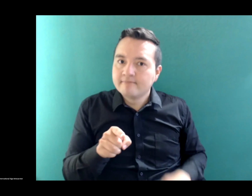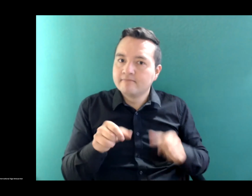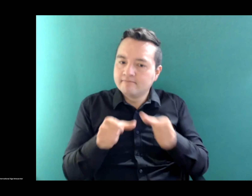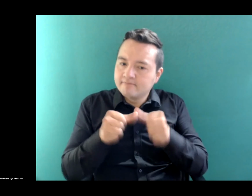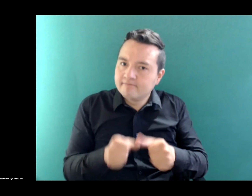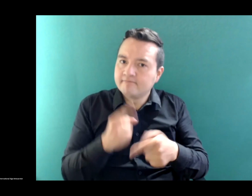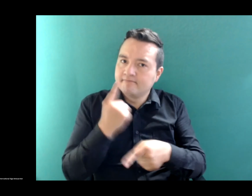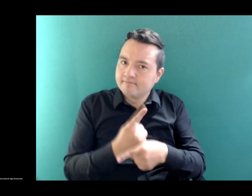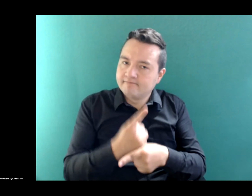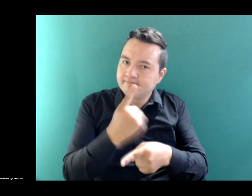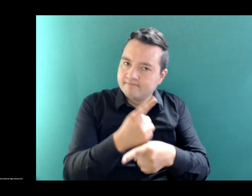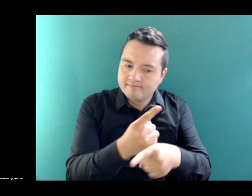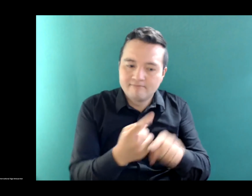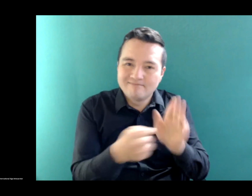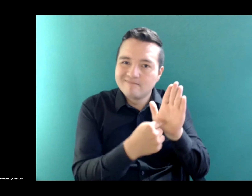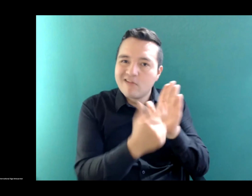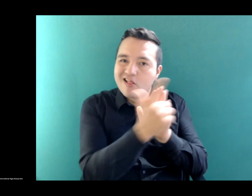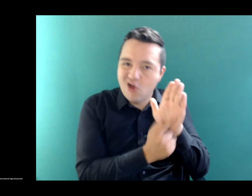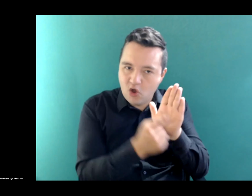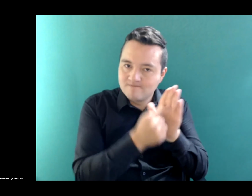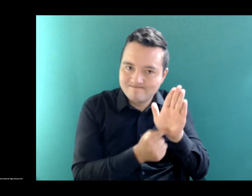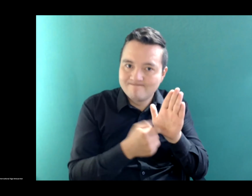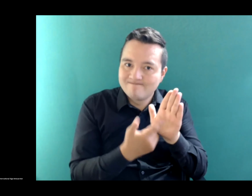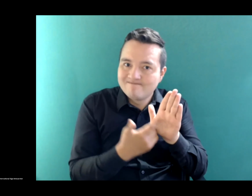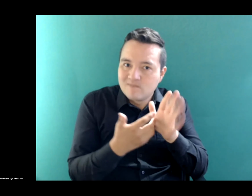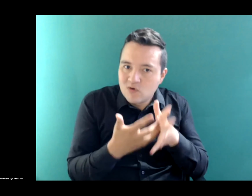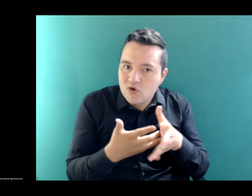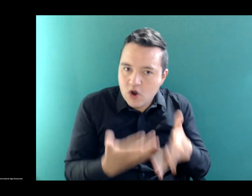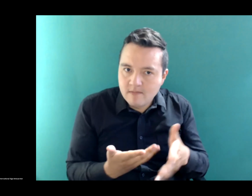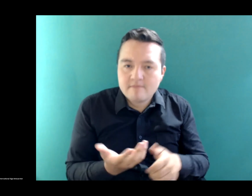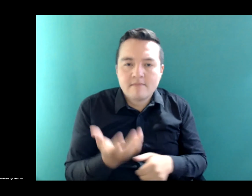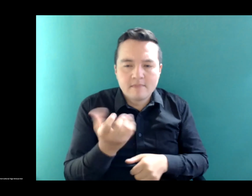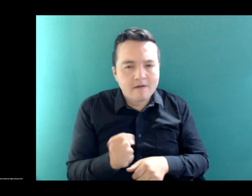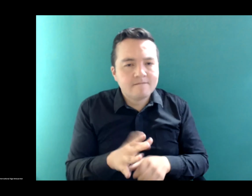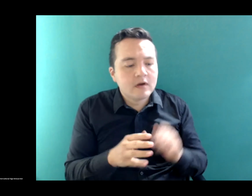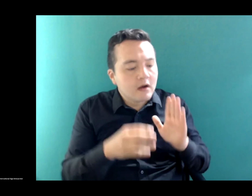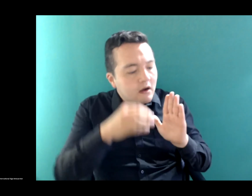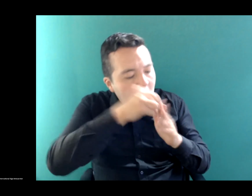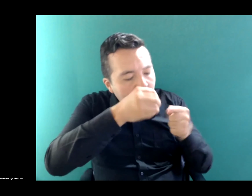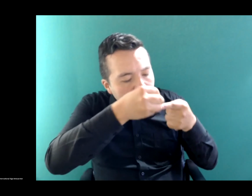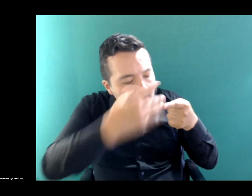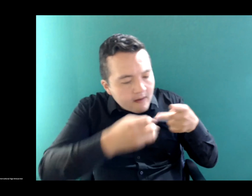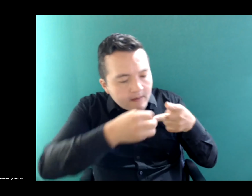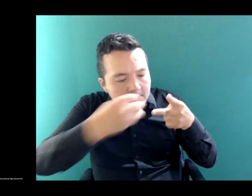Not just the law, law in itself established a national commission for persons with disabilities.